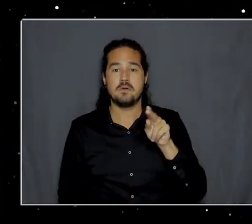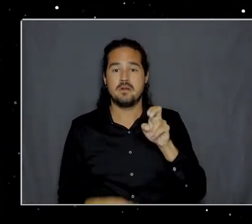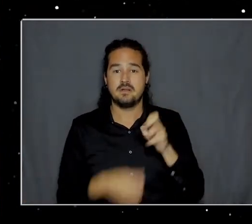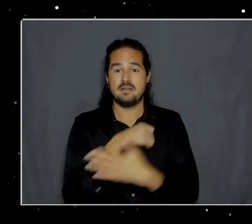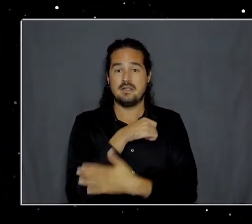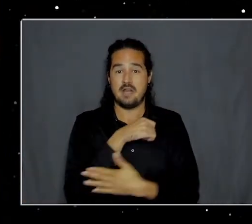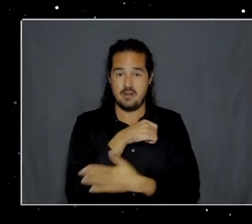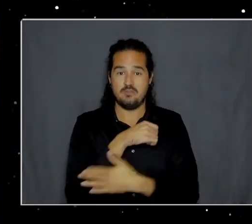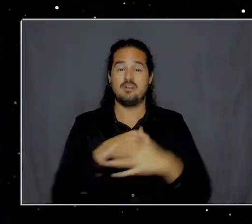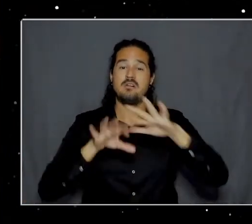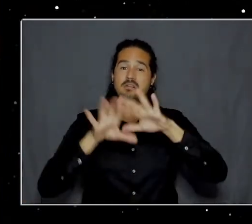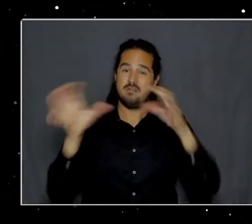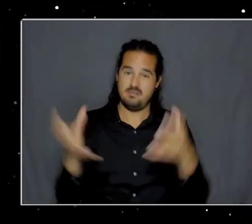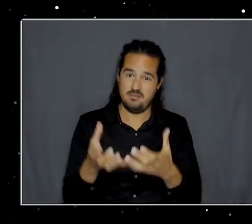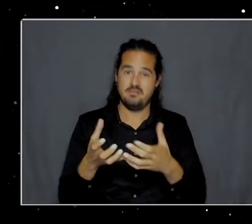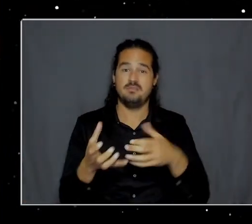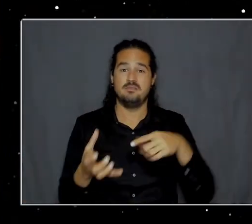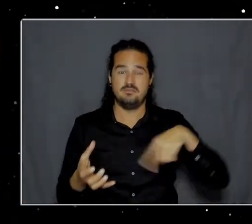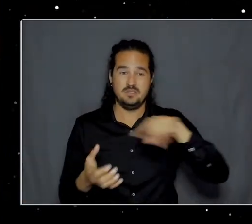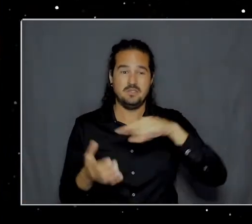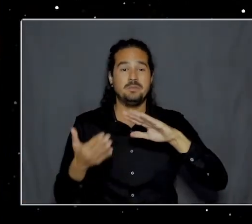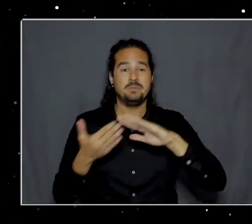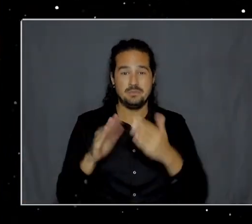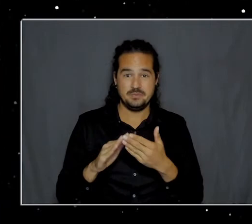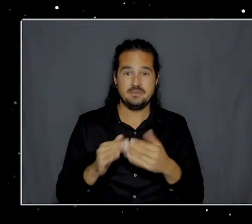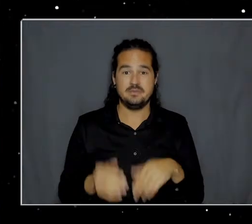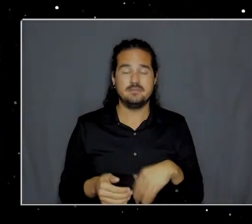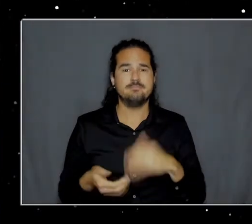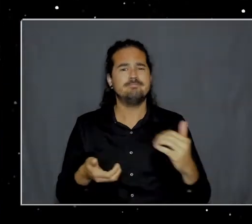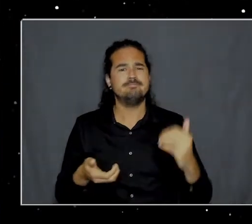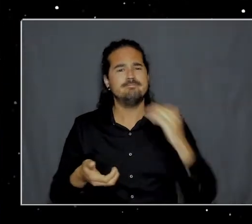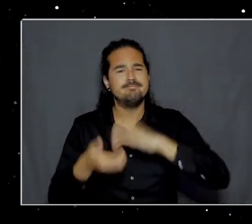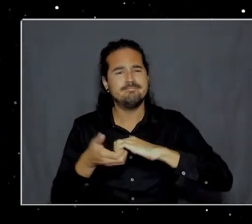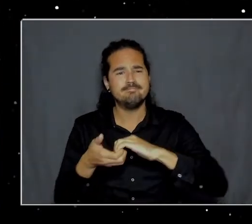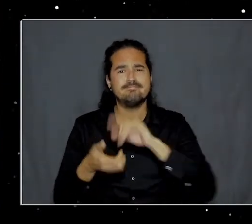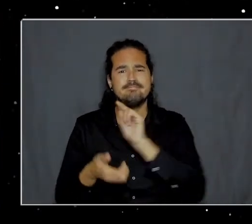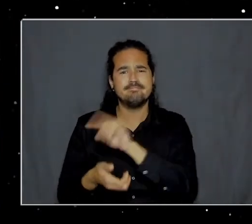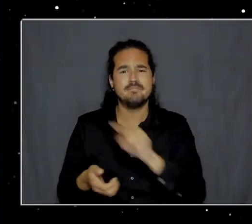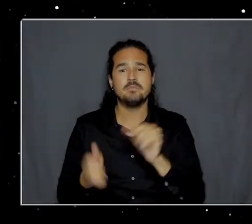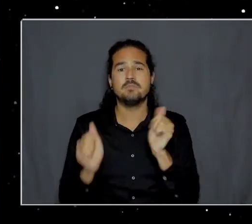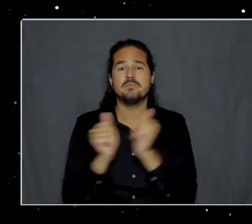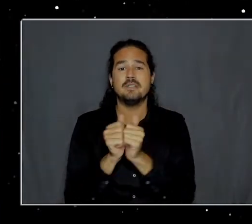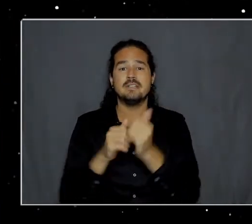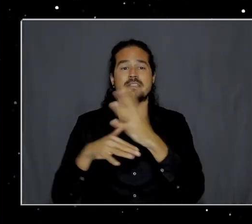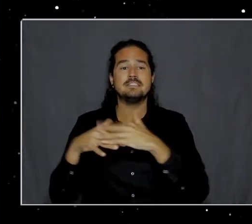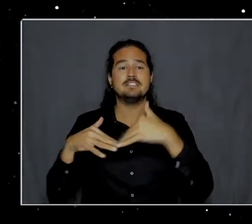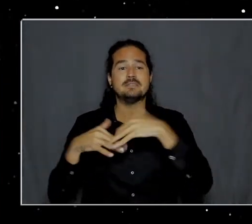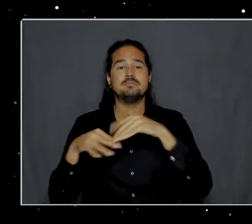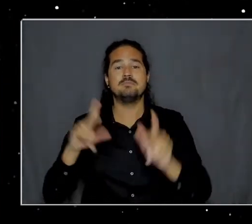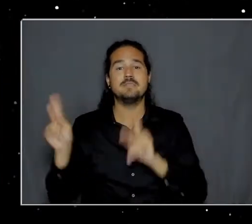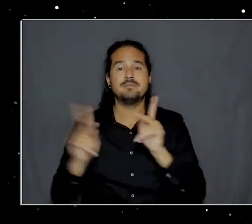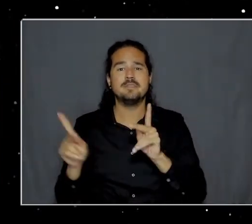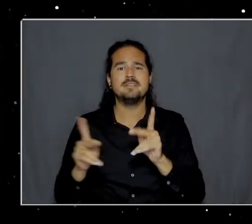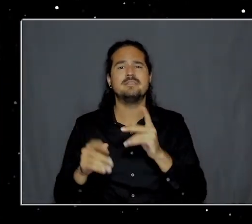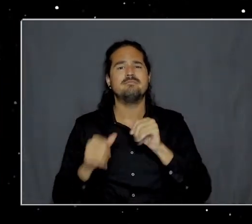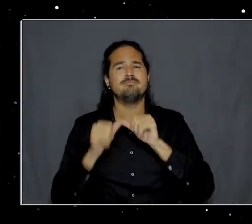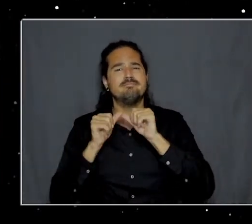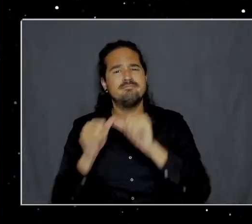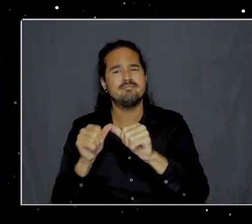IN OUR COMMUNITIES AND AROUND THE WORLD. WE STAND IN SOLIDARITY WITH INDIGENOUS PEOPLE WHO ARE LEADING THE FIGHT TO DECOLONIZE